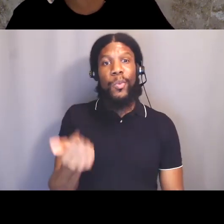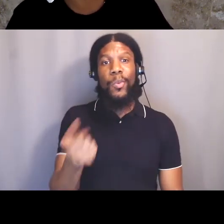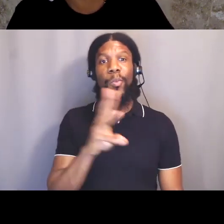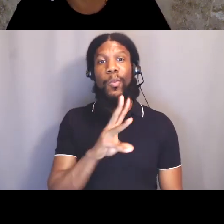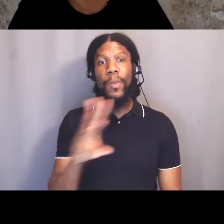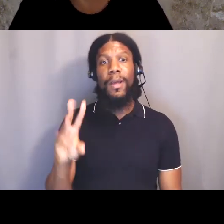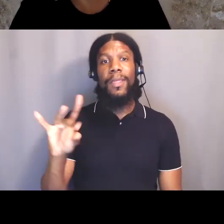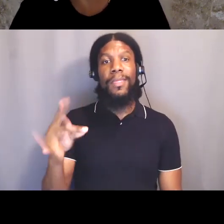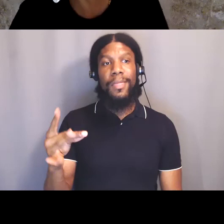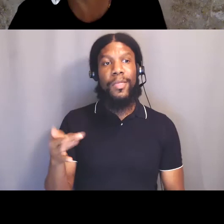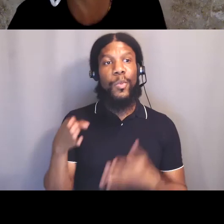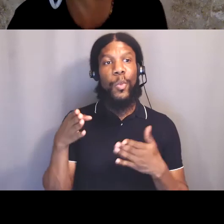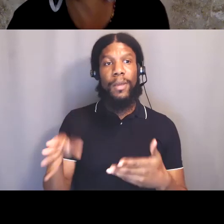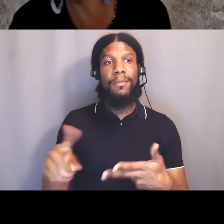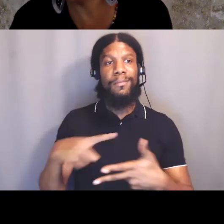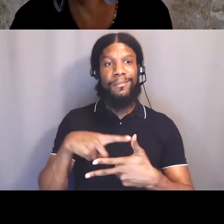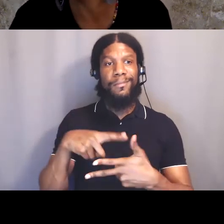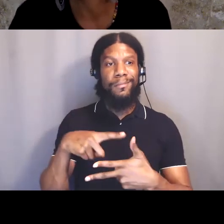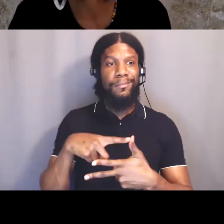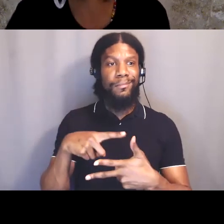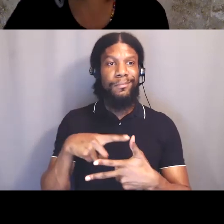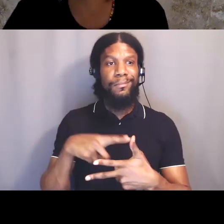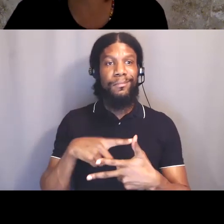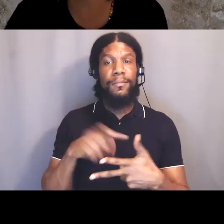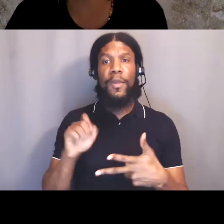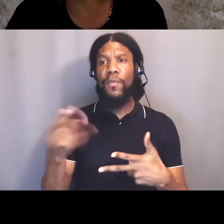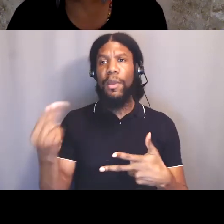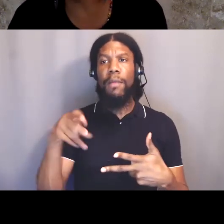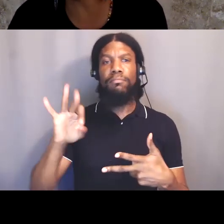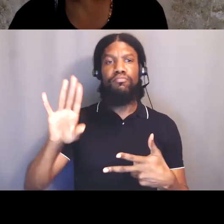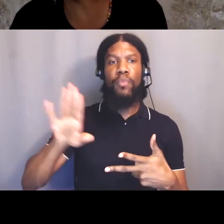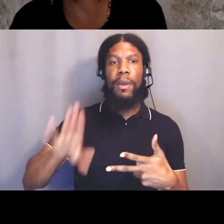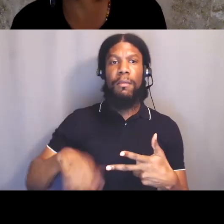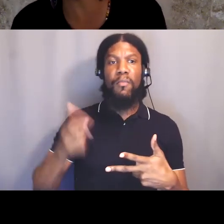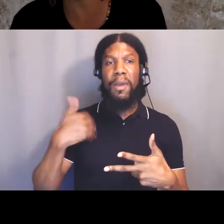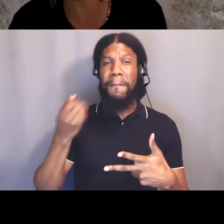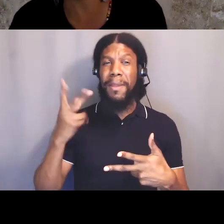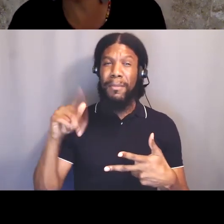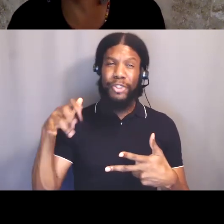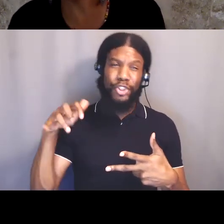So if you can join us today, it'll be great. There'll be lots of folks there. There's always snacks.